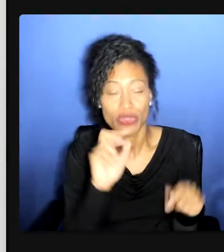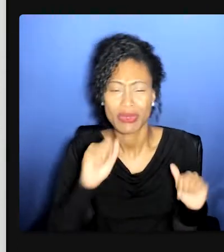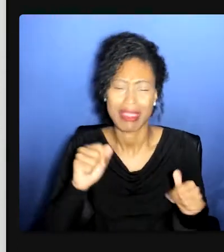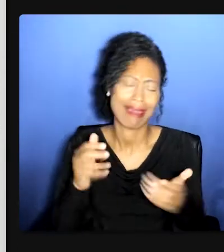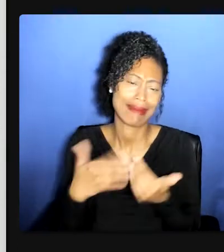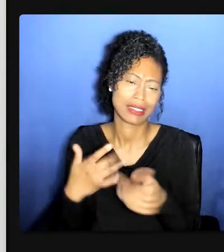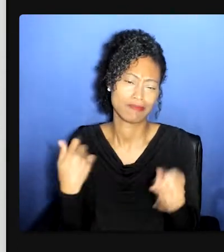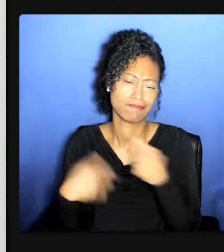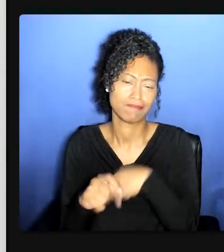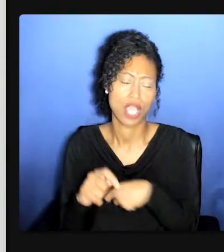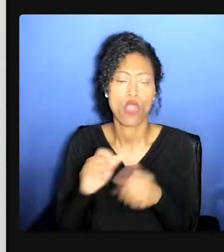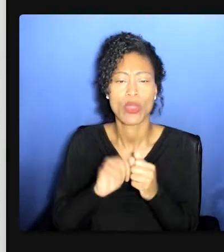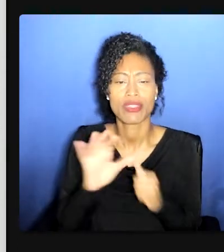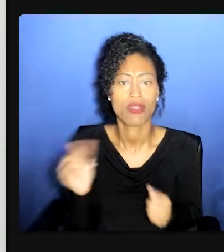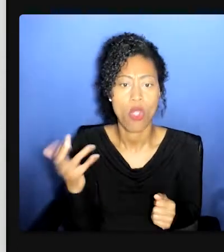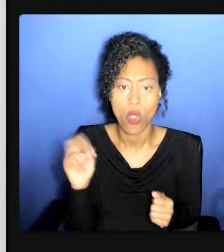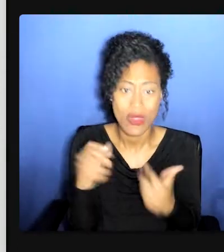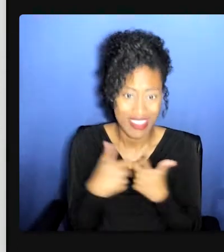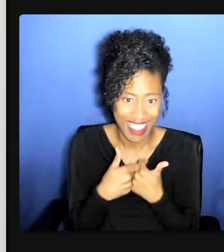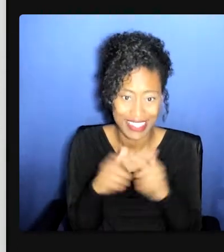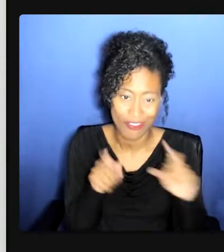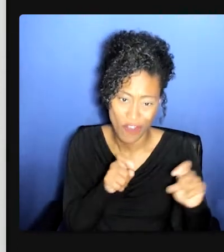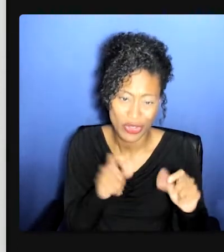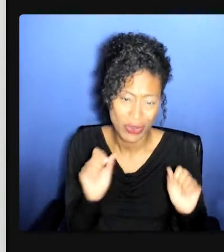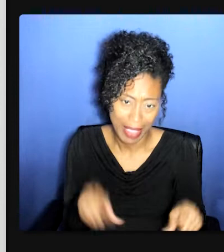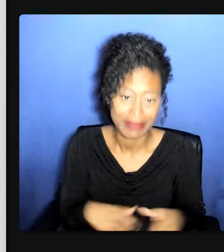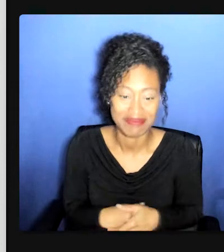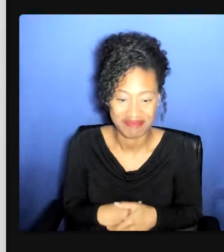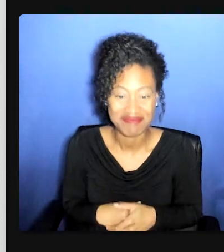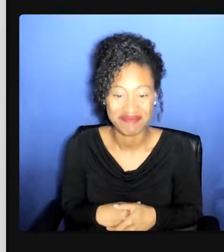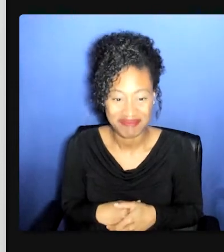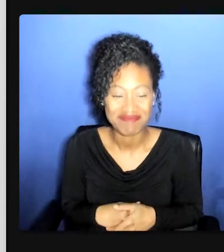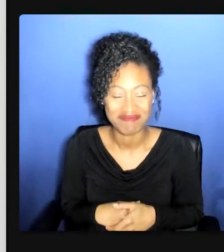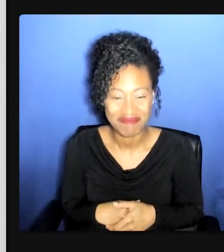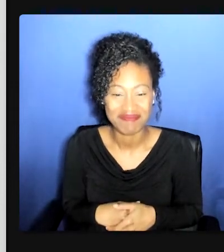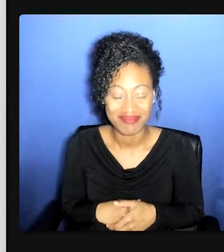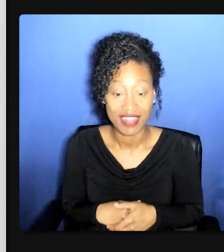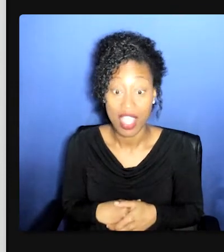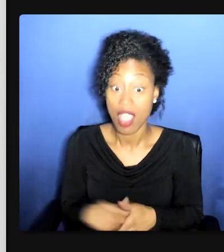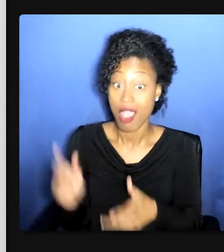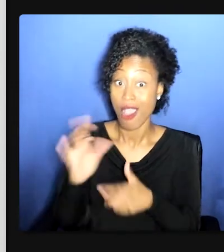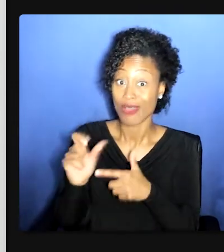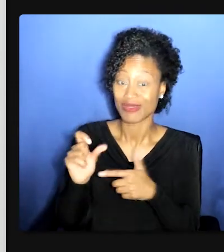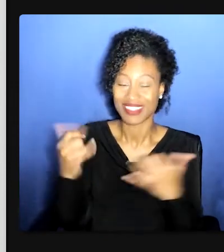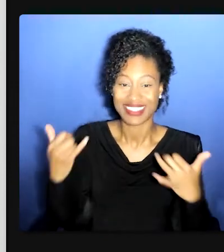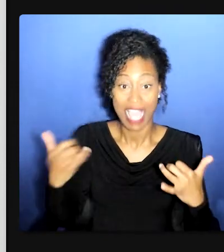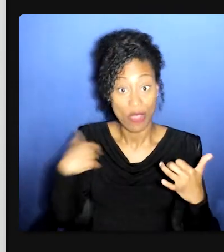you can easily replace the fake game with your own game server. [Rachel] Awesome!